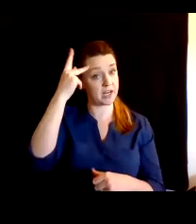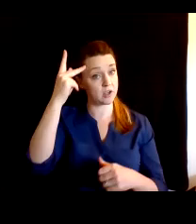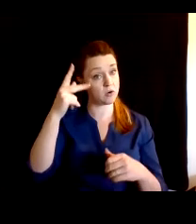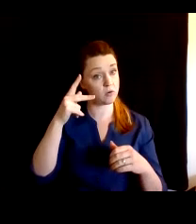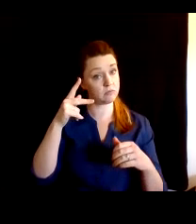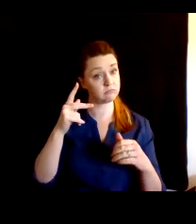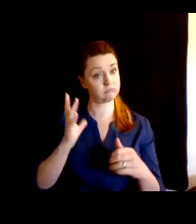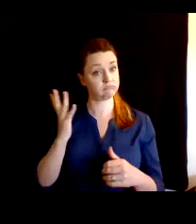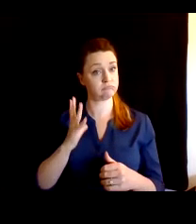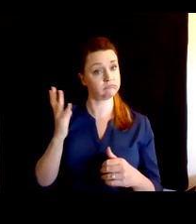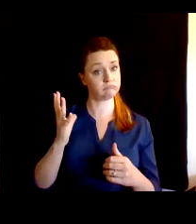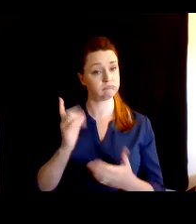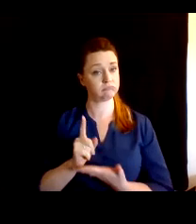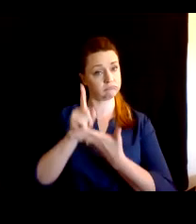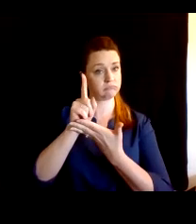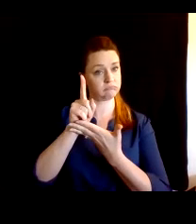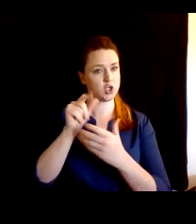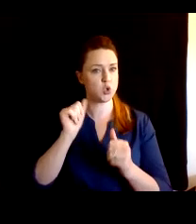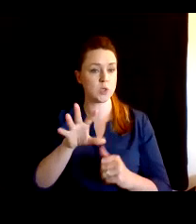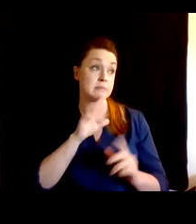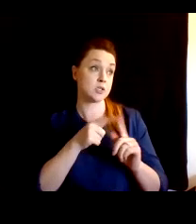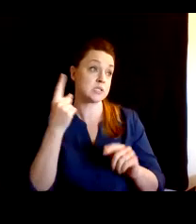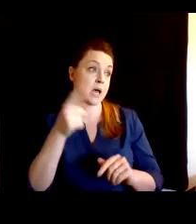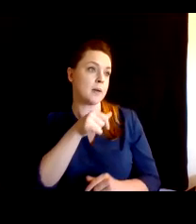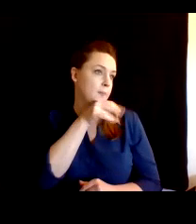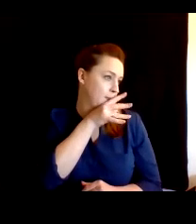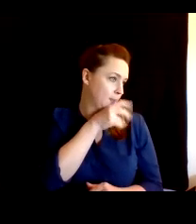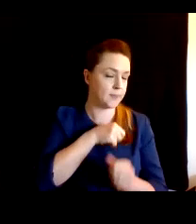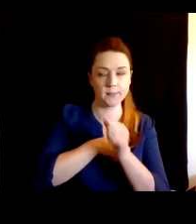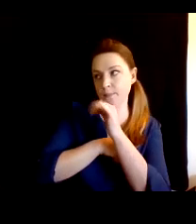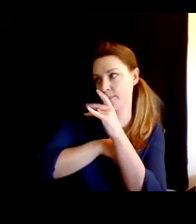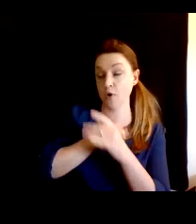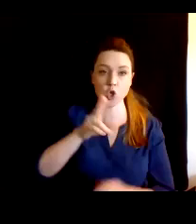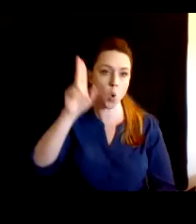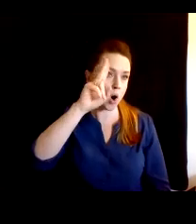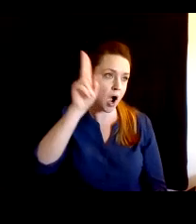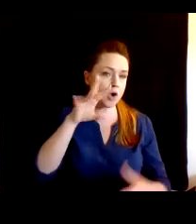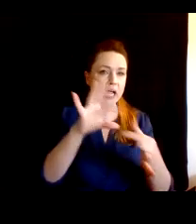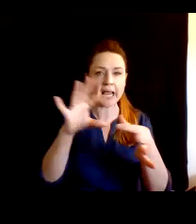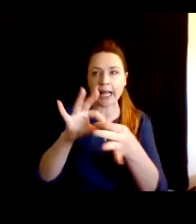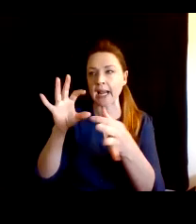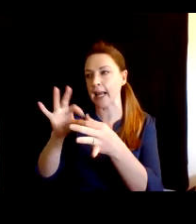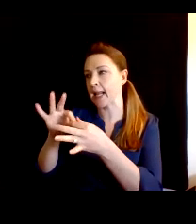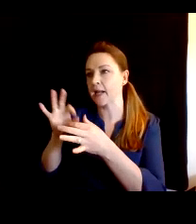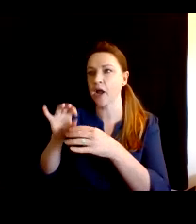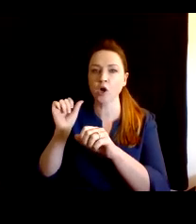Perhaps if you have enough political clout, you can speak to somebody, whisper in somebody else's ear, your uncle works for this Congressman, and maybe you can get the nursing home